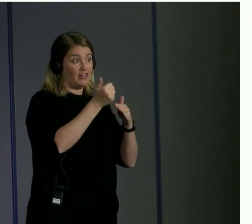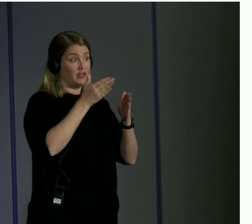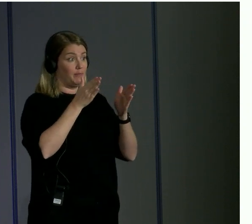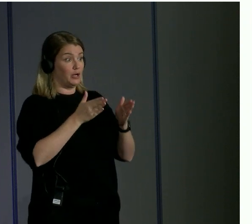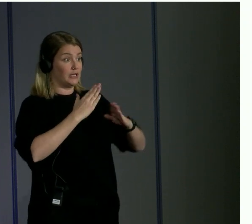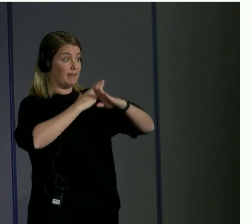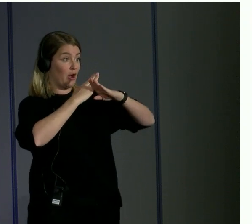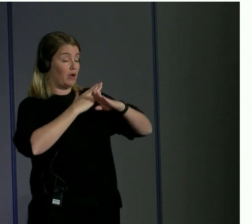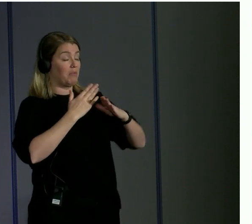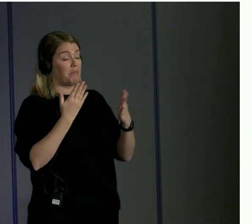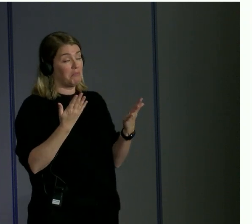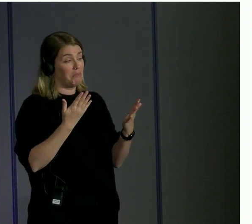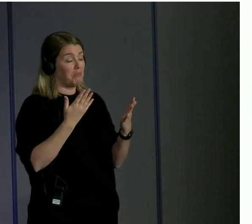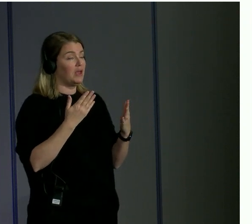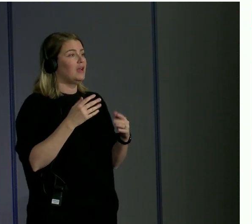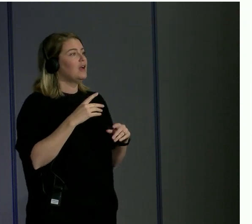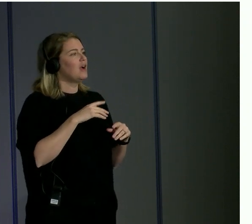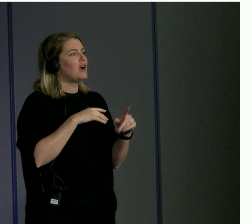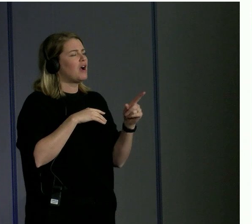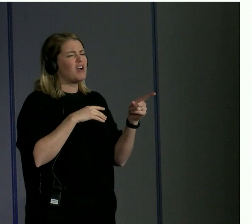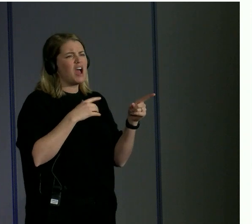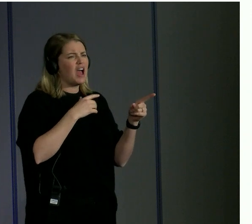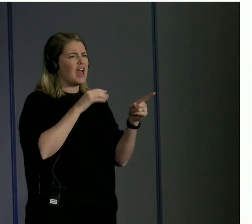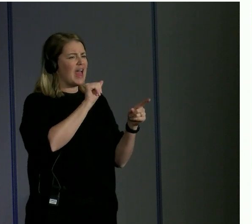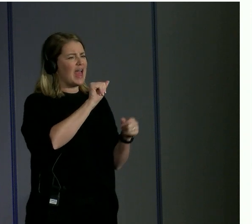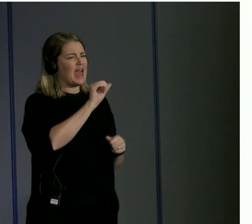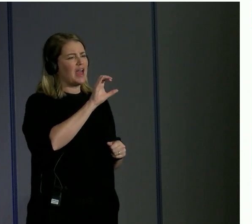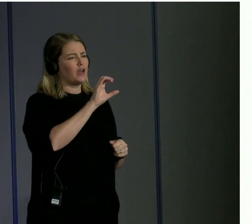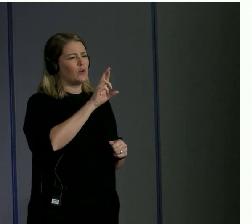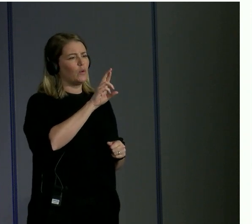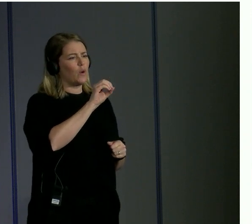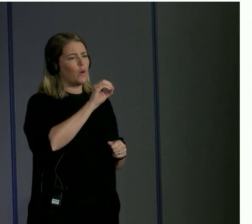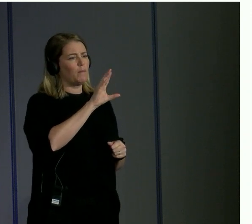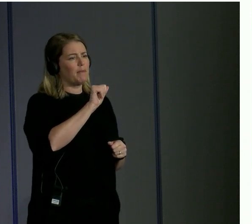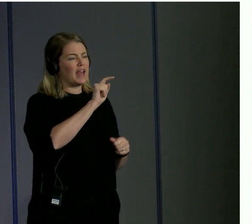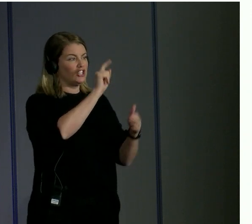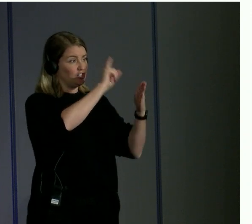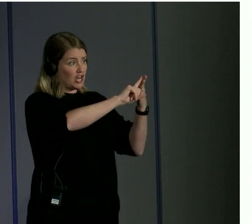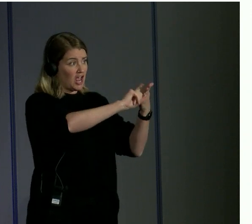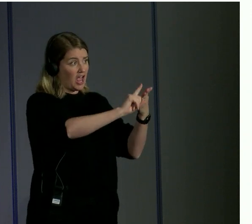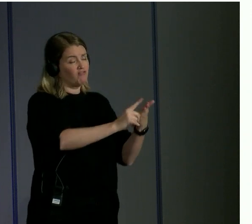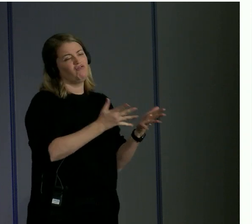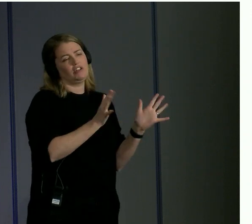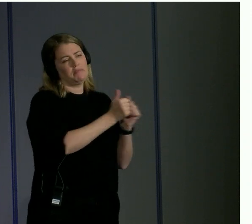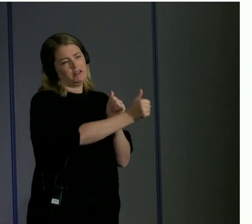And all of which times I just say I just passed the Acrobat checker. In fact, I've seen reports